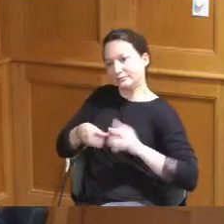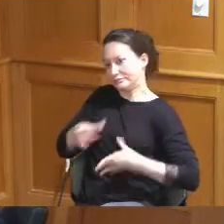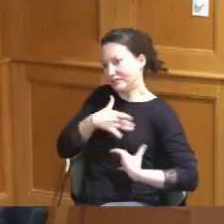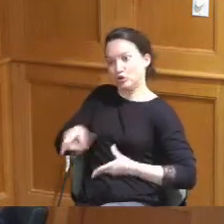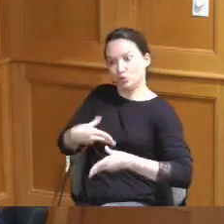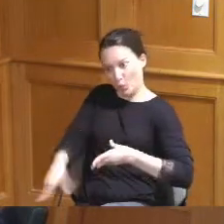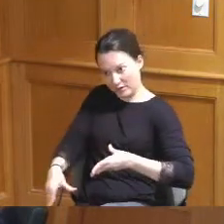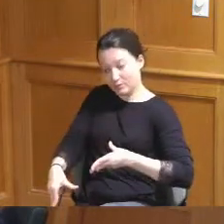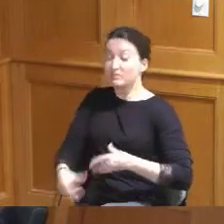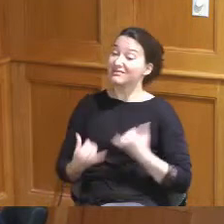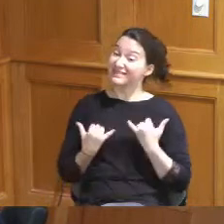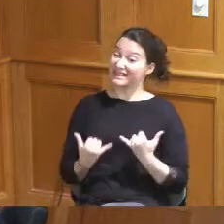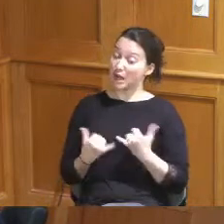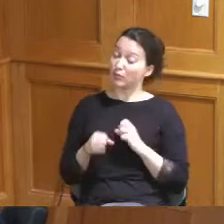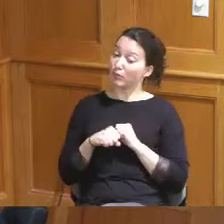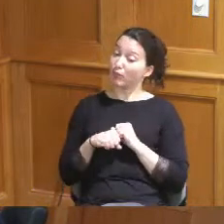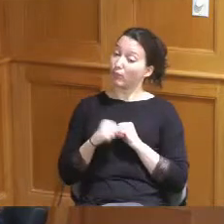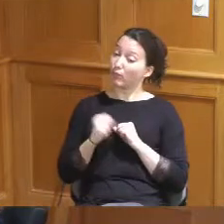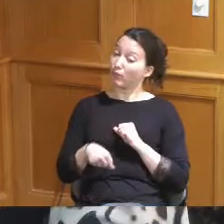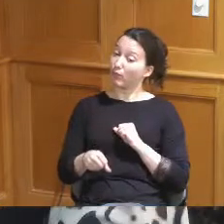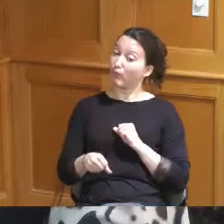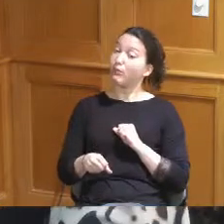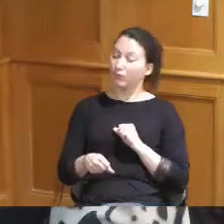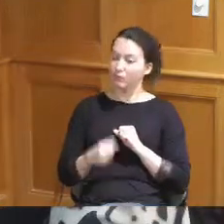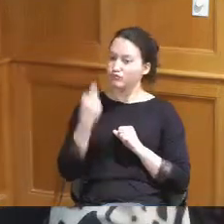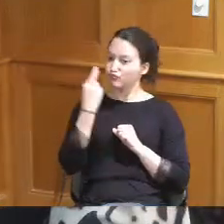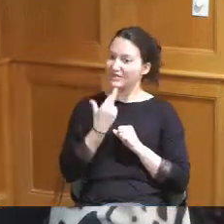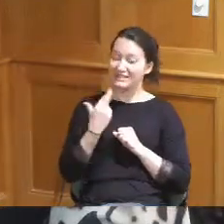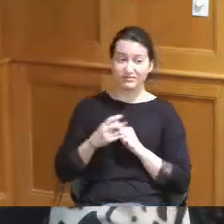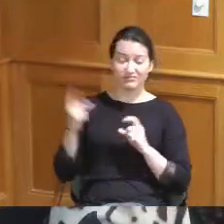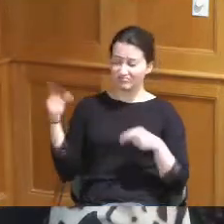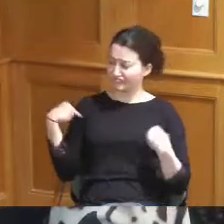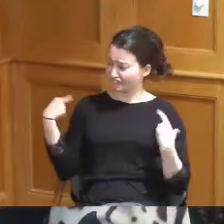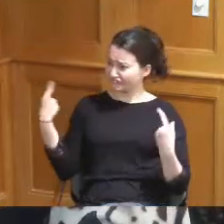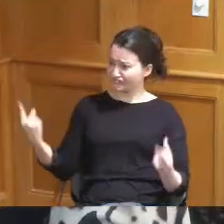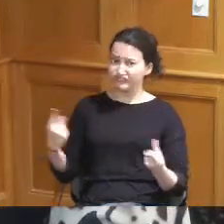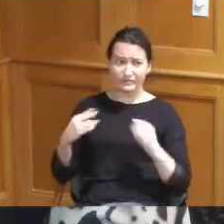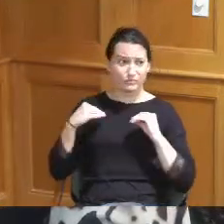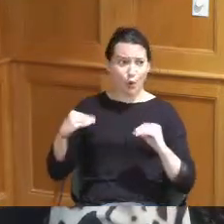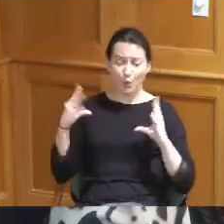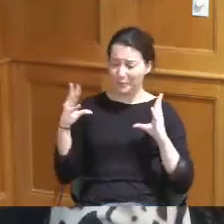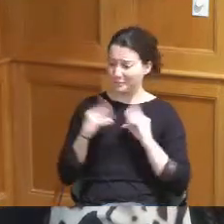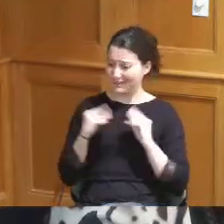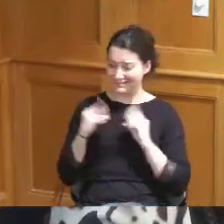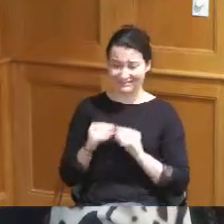but today they're a little longer and since we have not been able to have a press conference